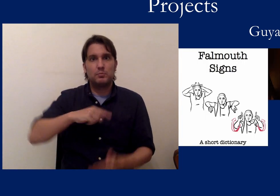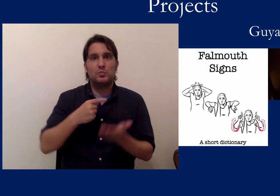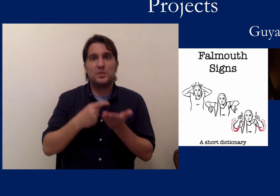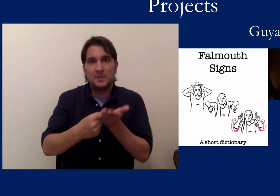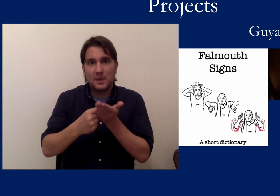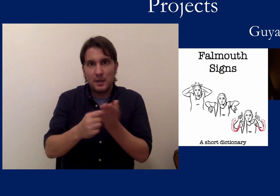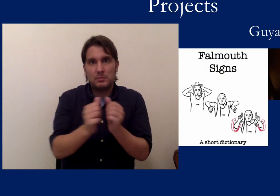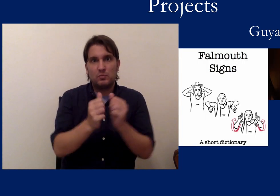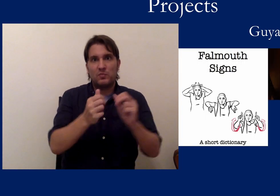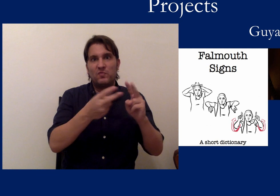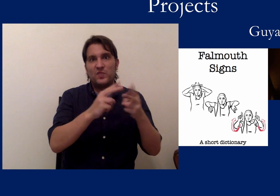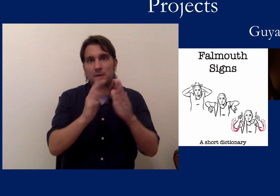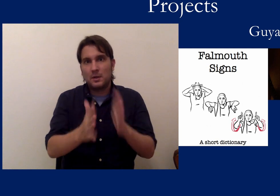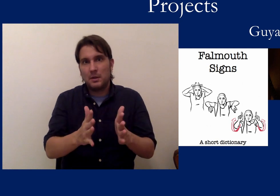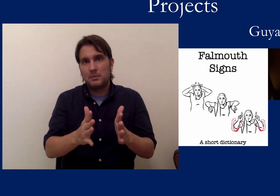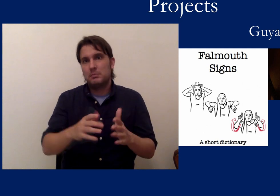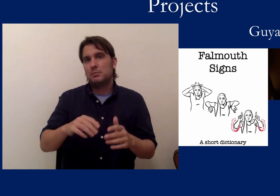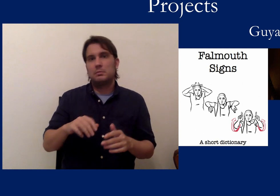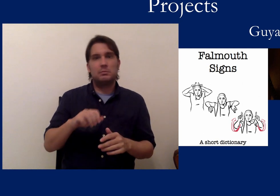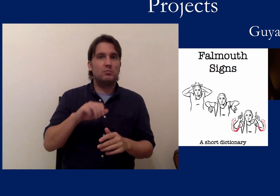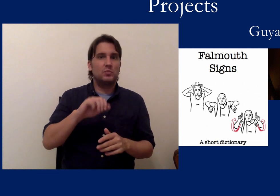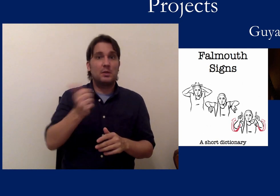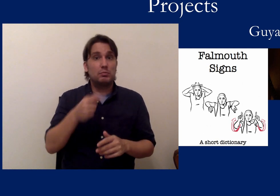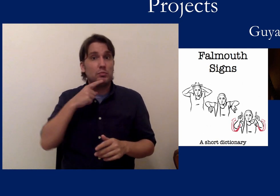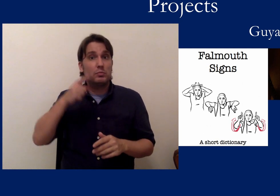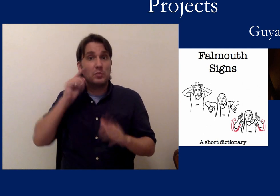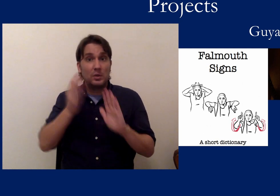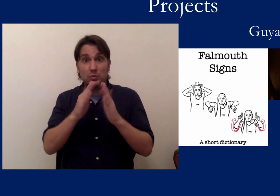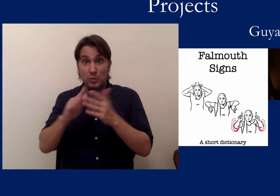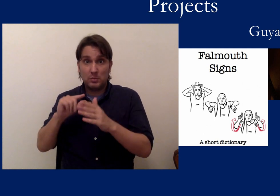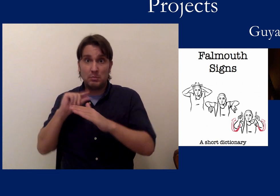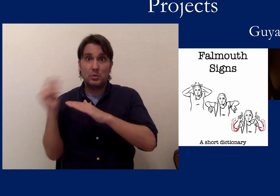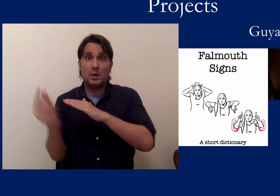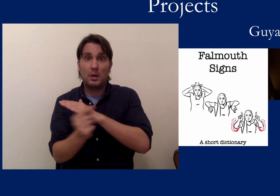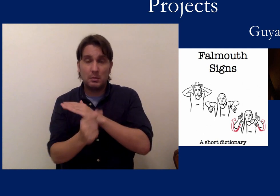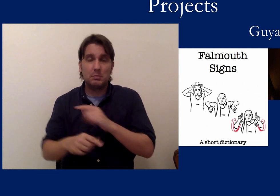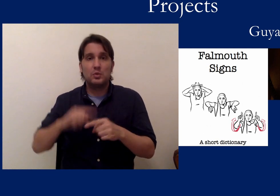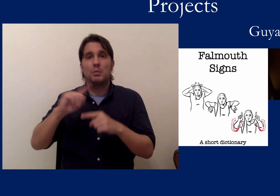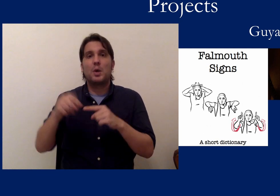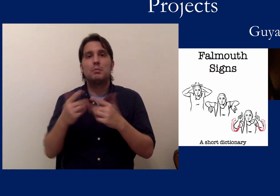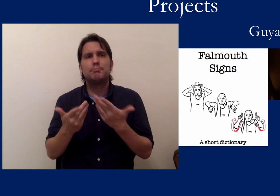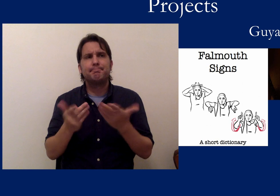We thought about this, we had discussions with people in the village and with the wider deaf community in Guyana